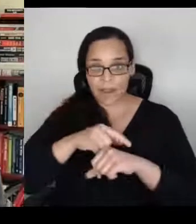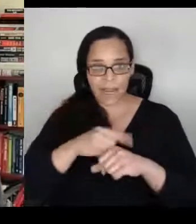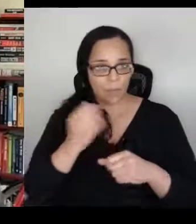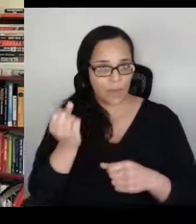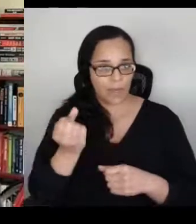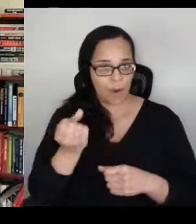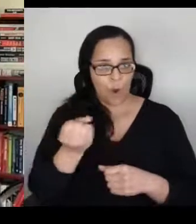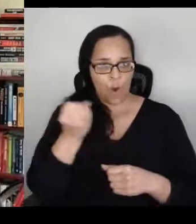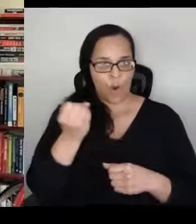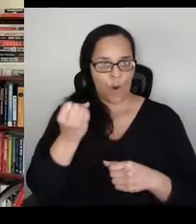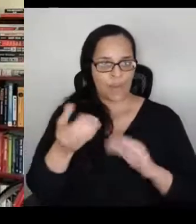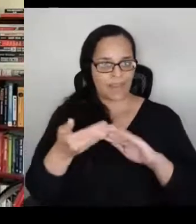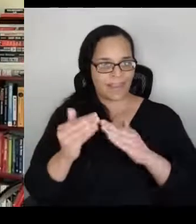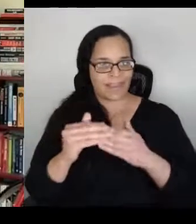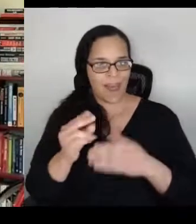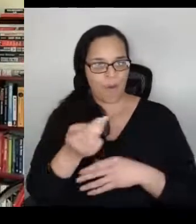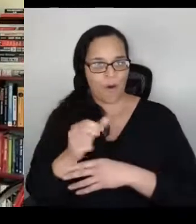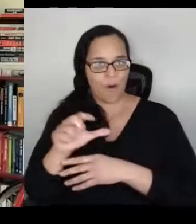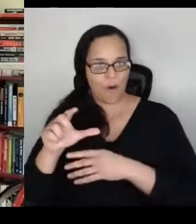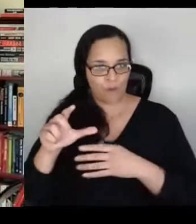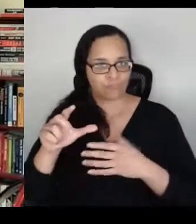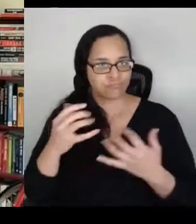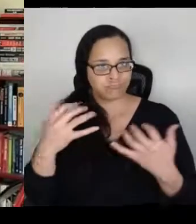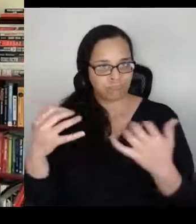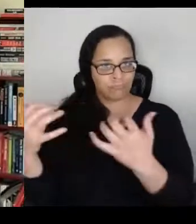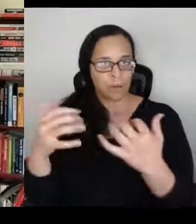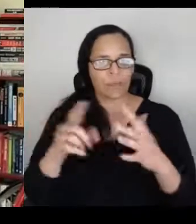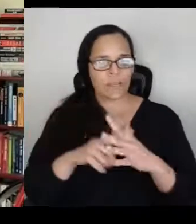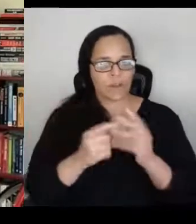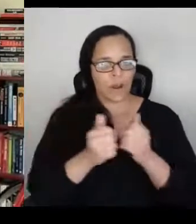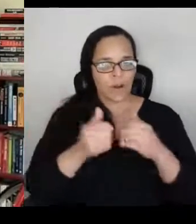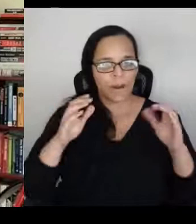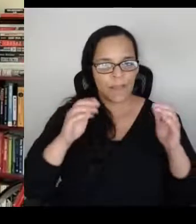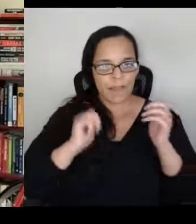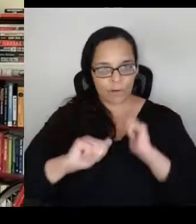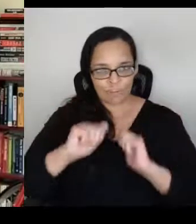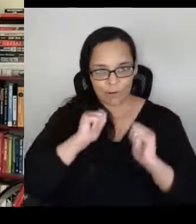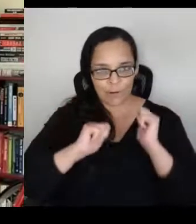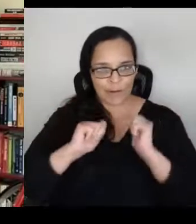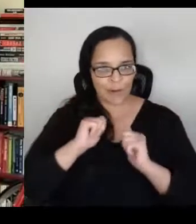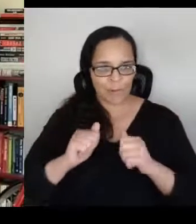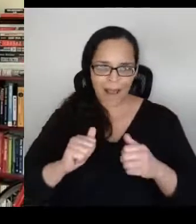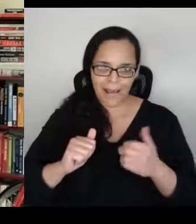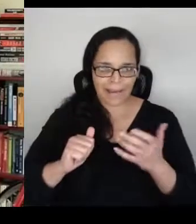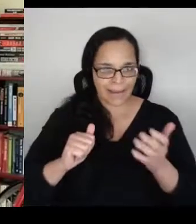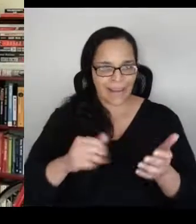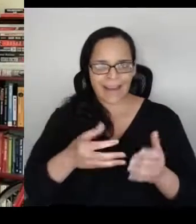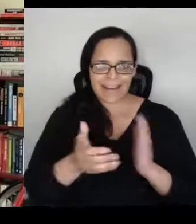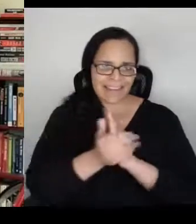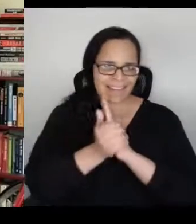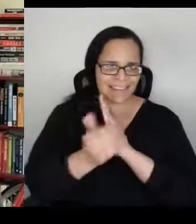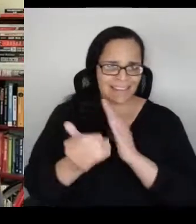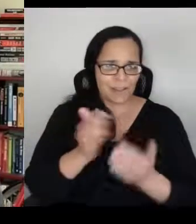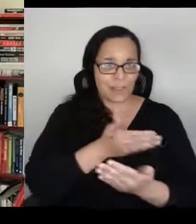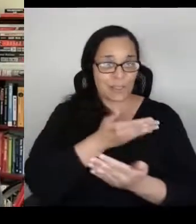we start with a performance by a gifted musician or spoken word artist to help gather us